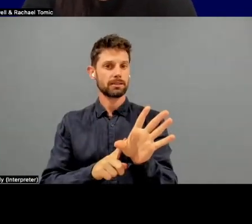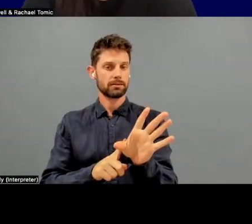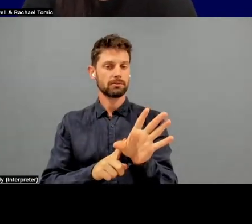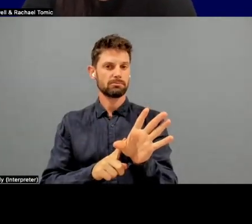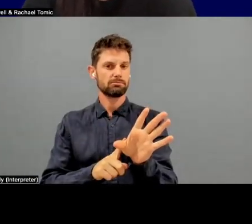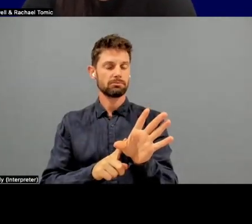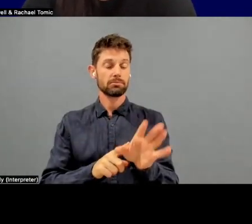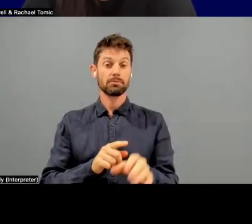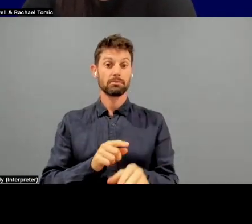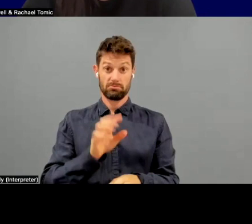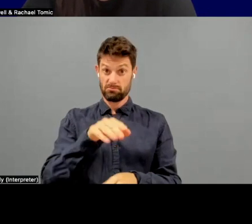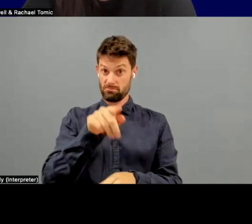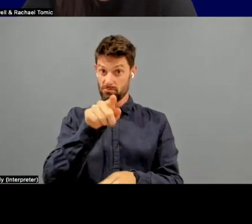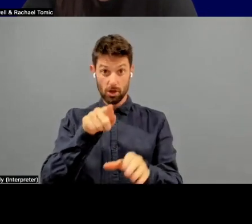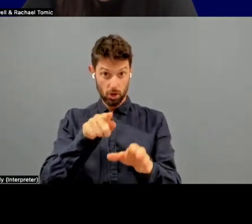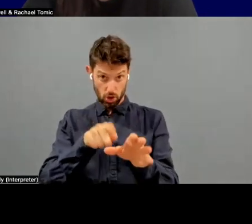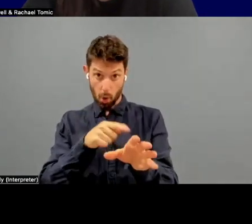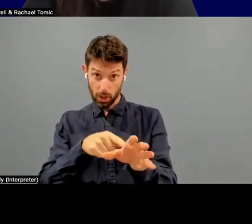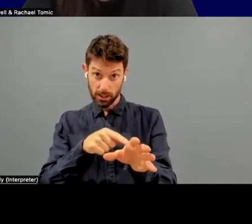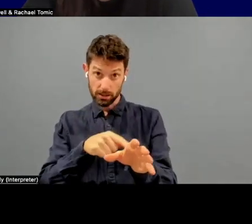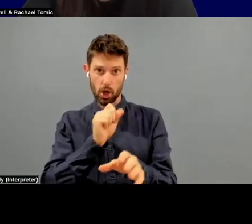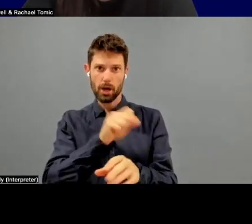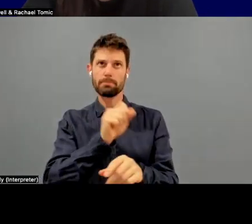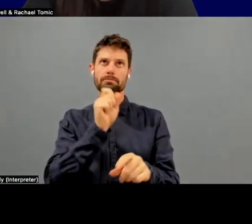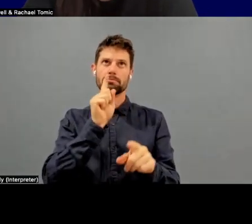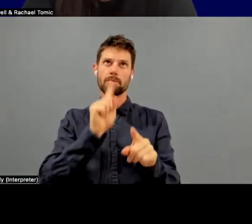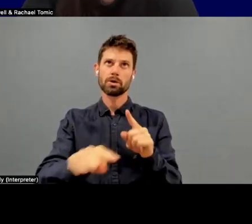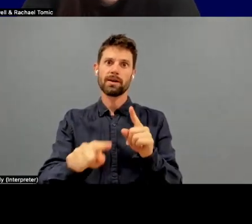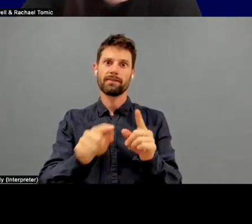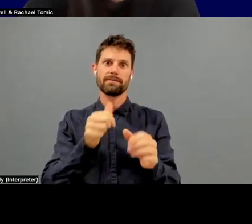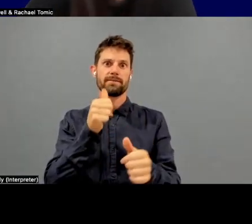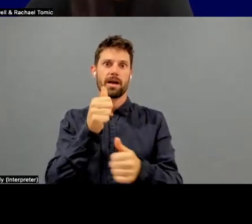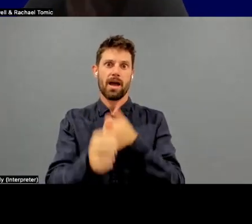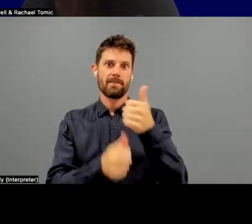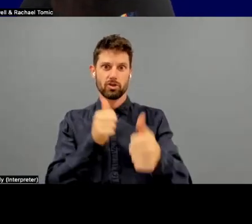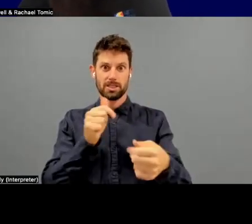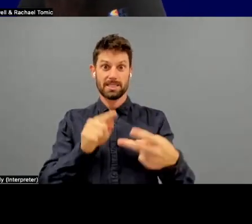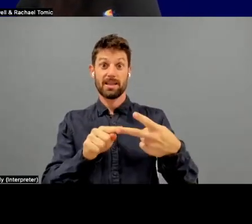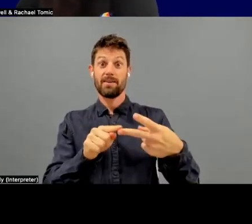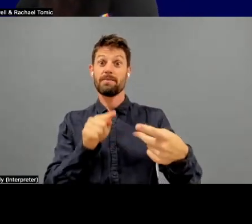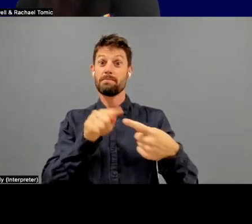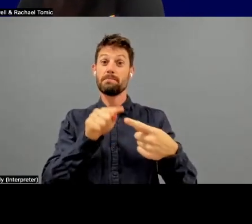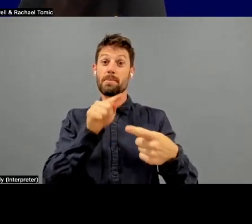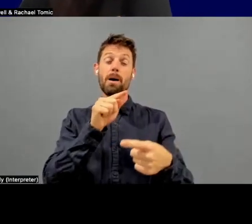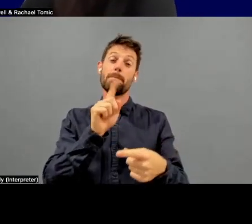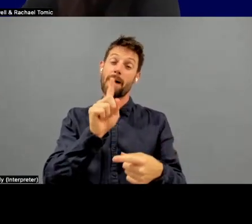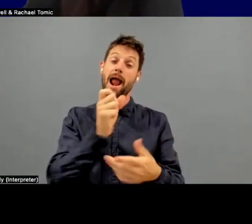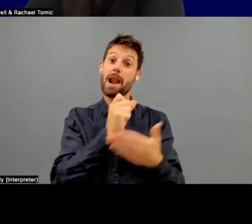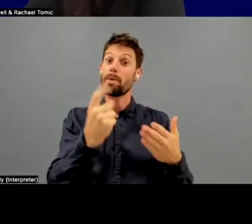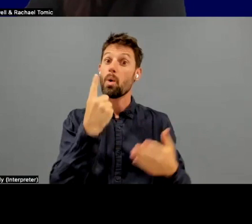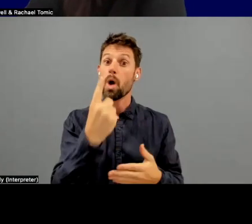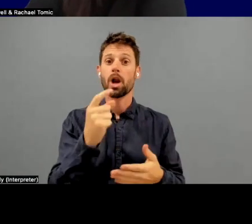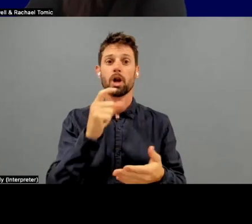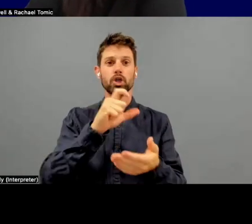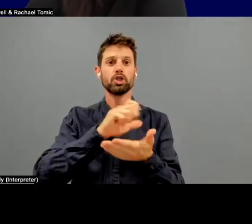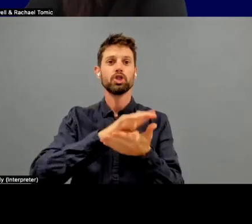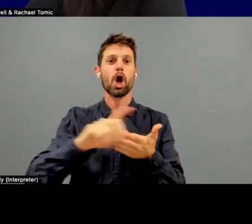favourite food second to chocolate pudding, and so it's a very strong motivator for